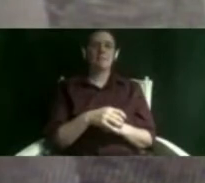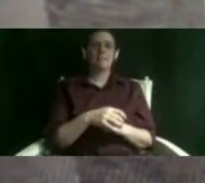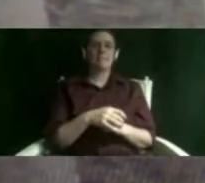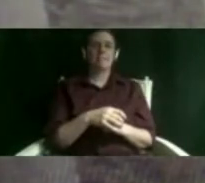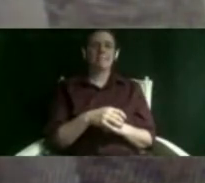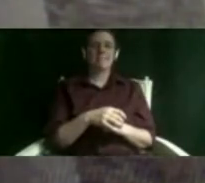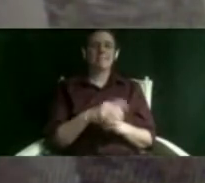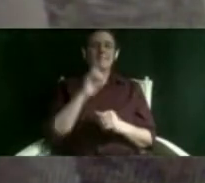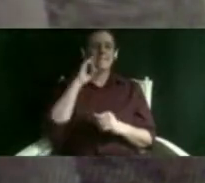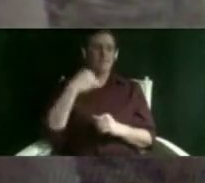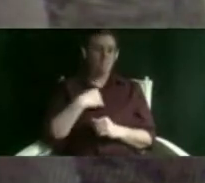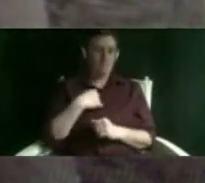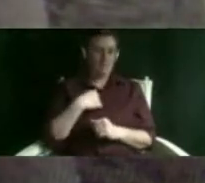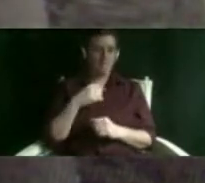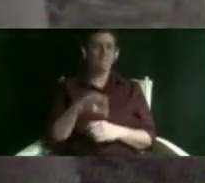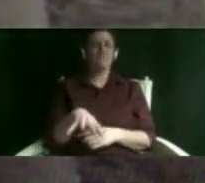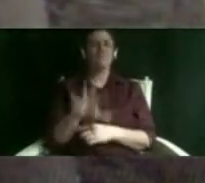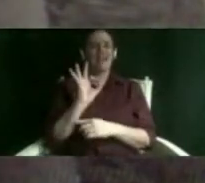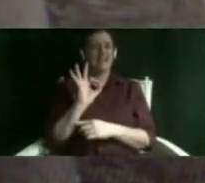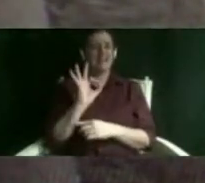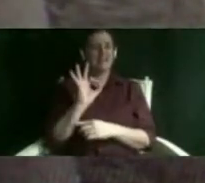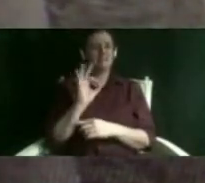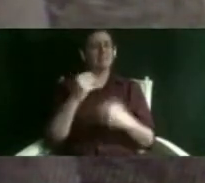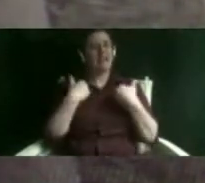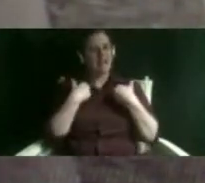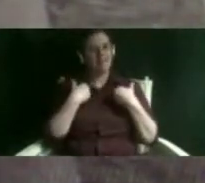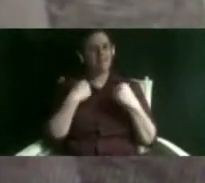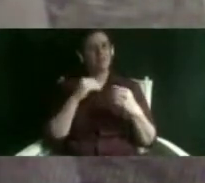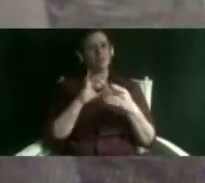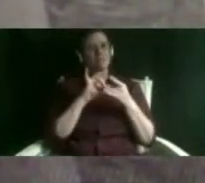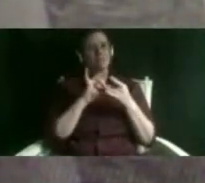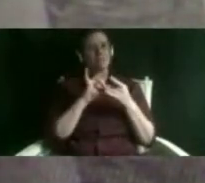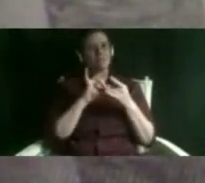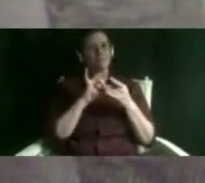partner that i didn't want to hide and so it became more relevant for me to be out